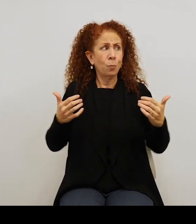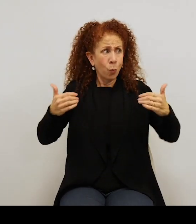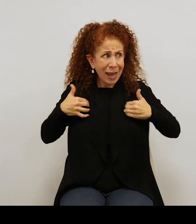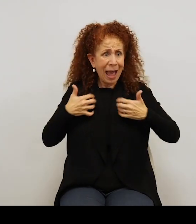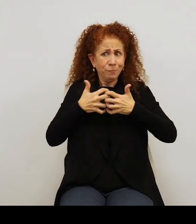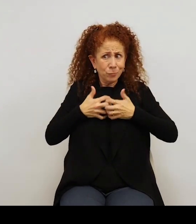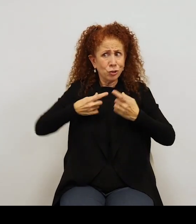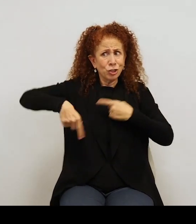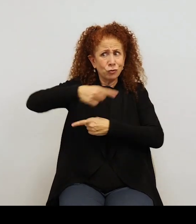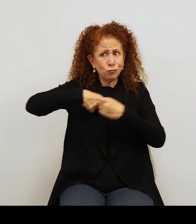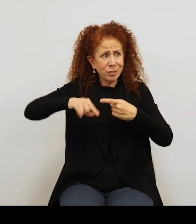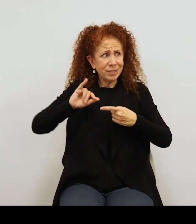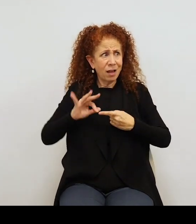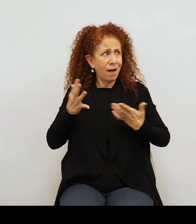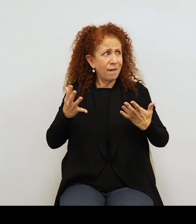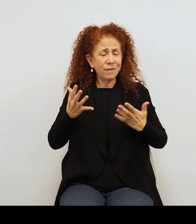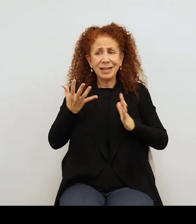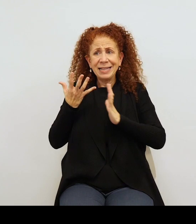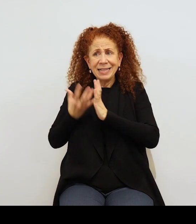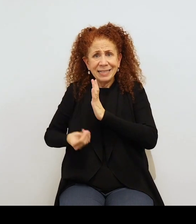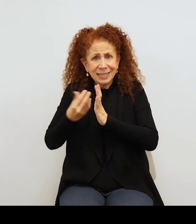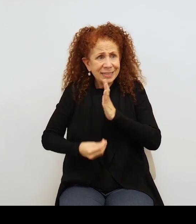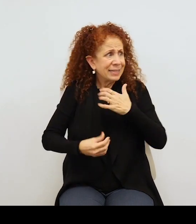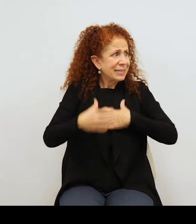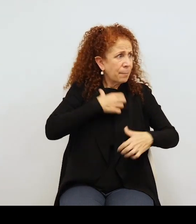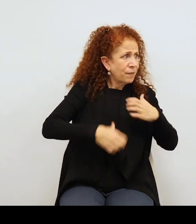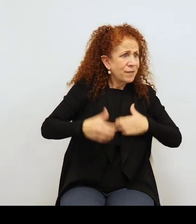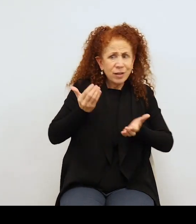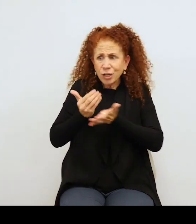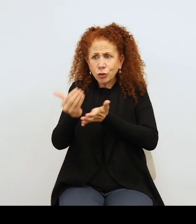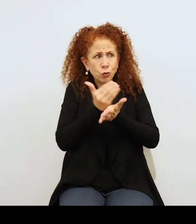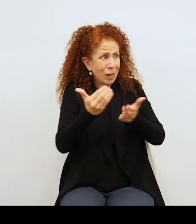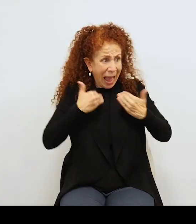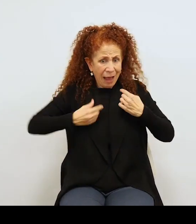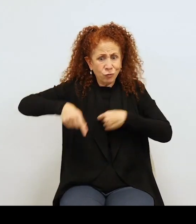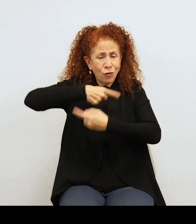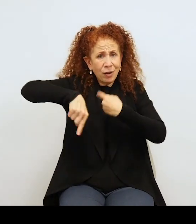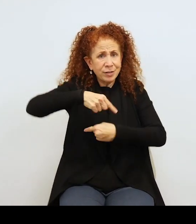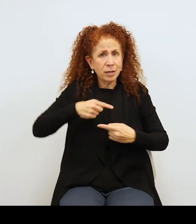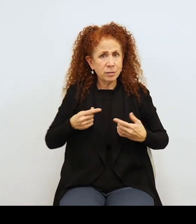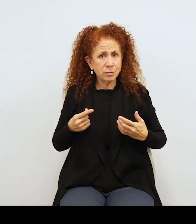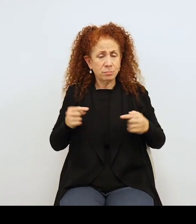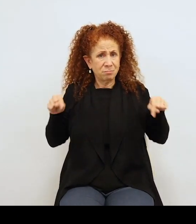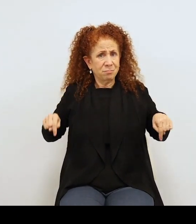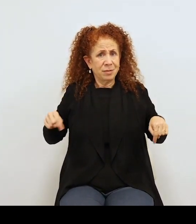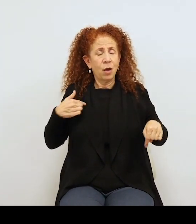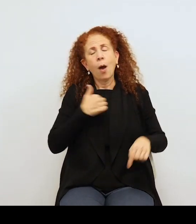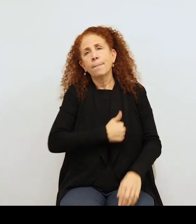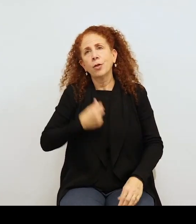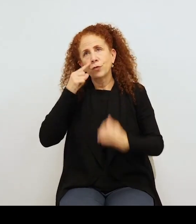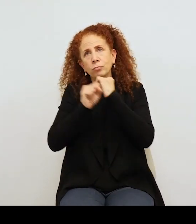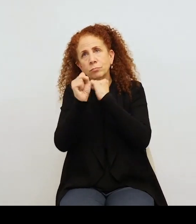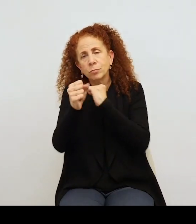of deprivation and exclusion. So I apologize for going on a bit longer than I meant to,